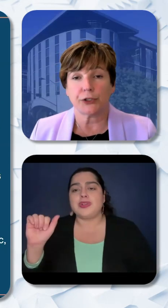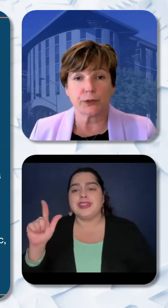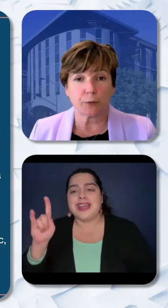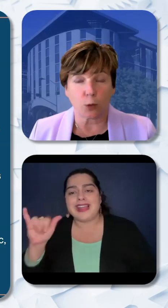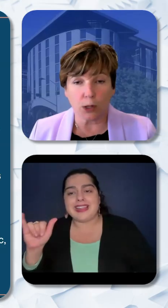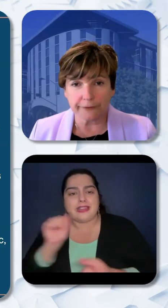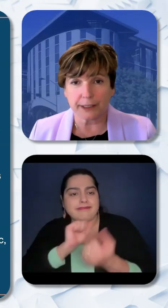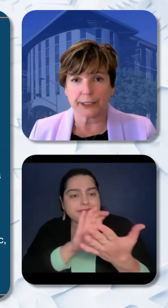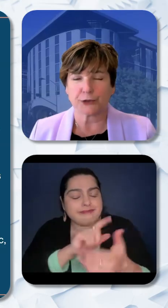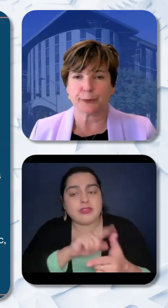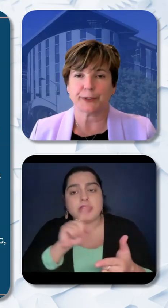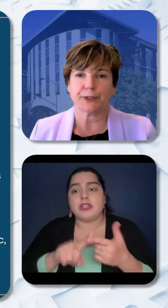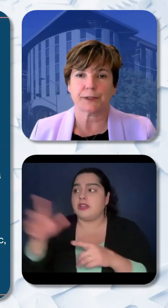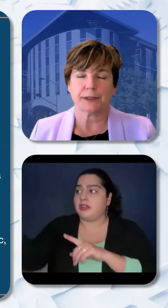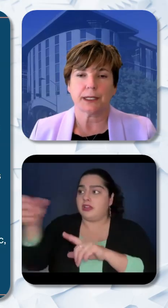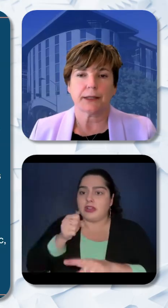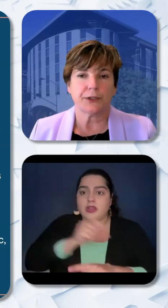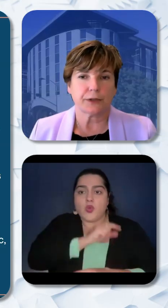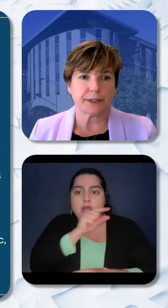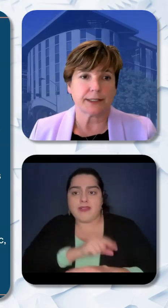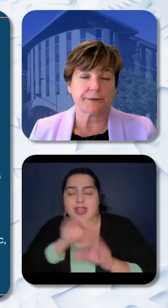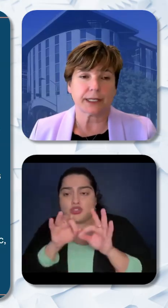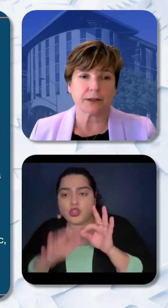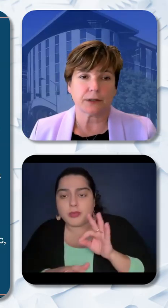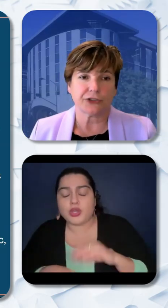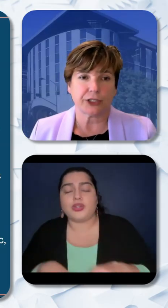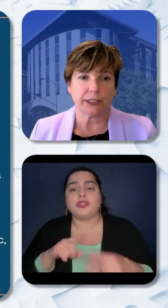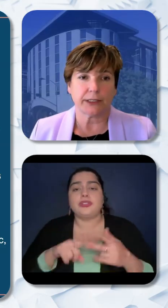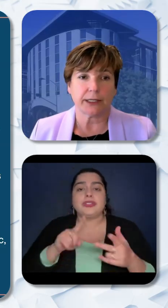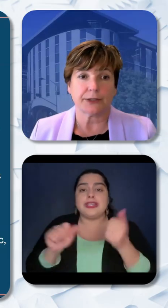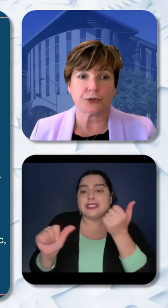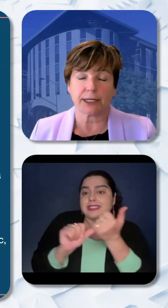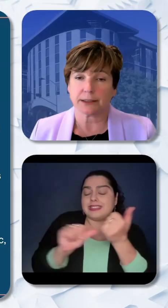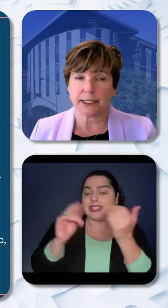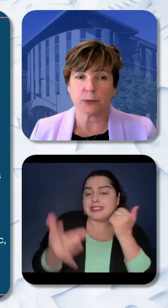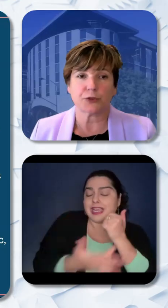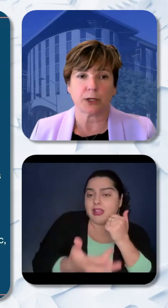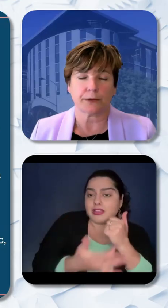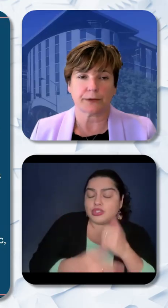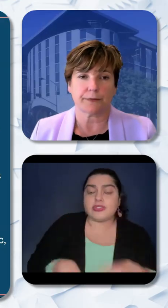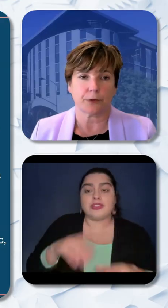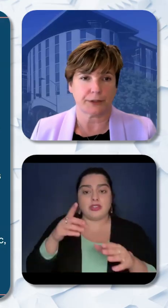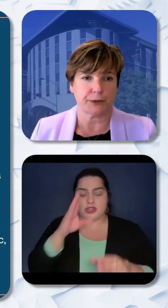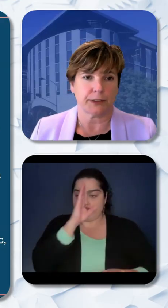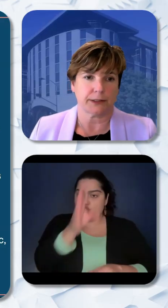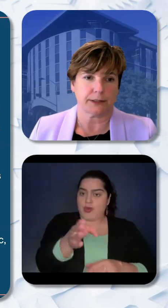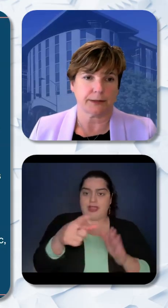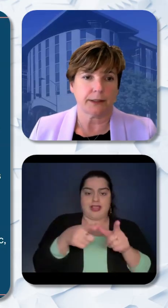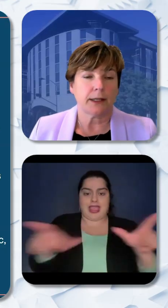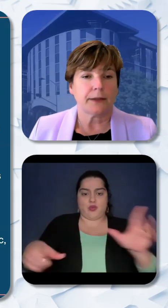the use of qualified interpreters, the use of assistive technology, and direct language models for our students.